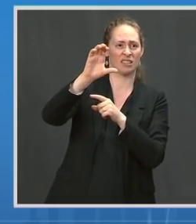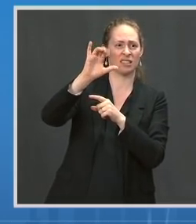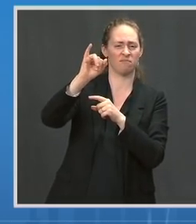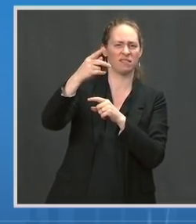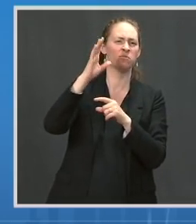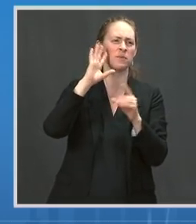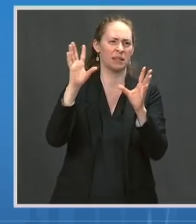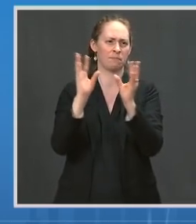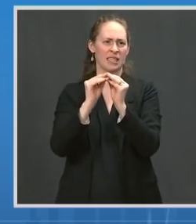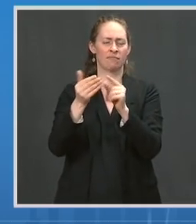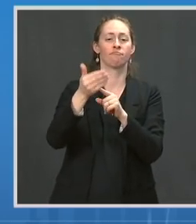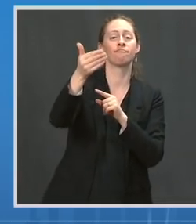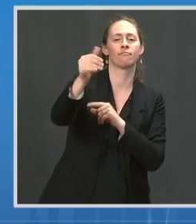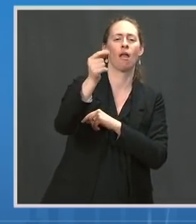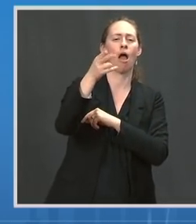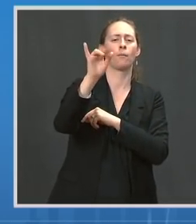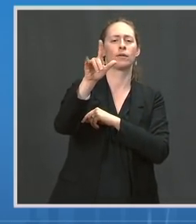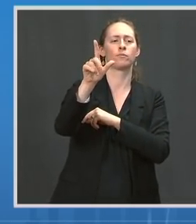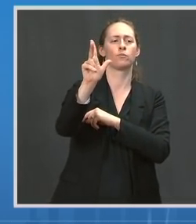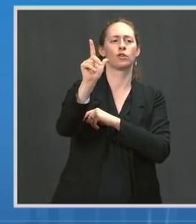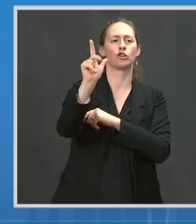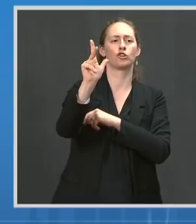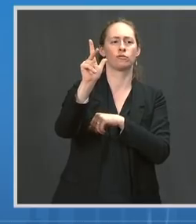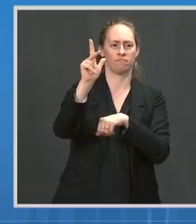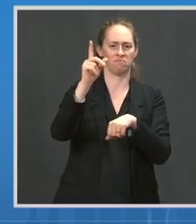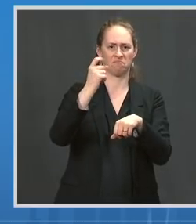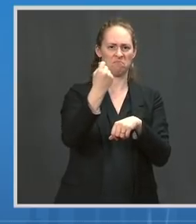from 11:00 to 5:00 to provide further recommendations.